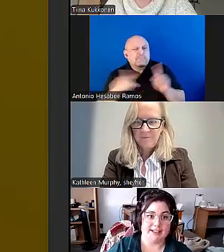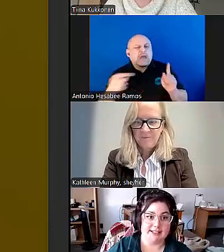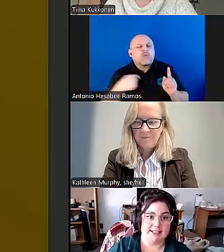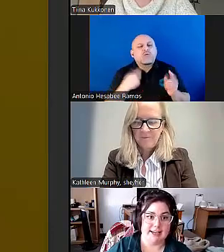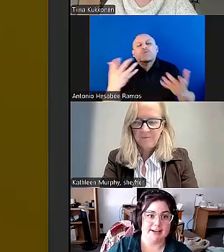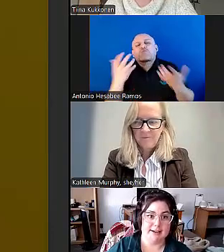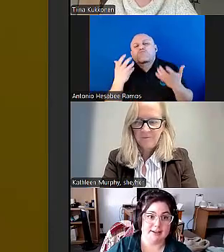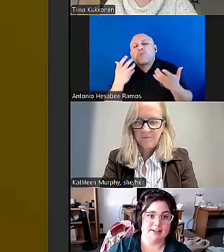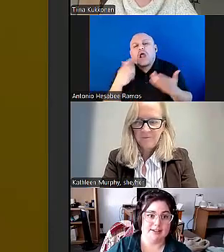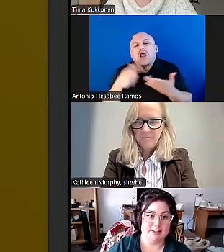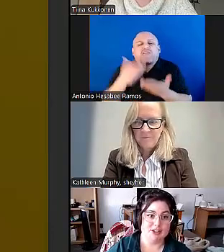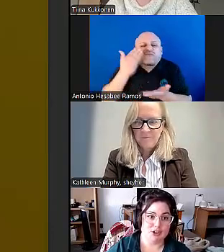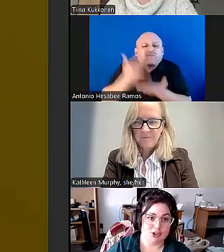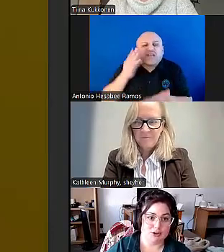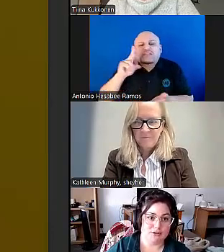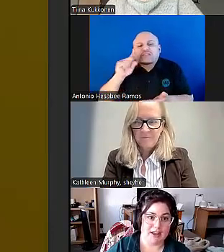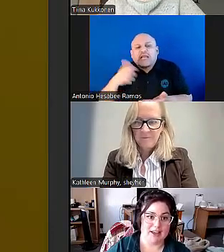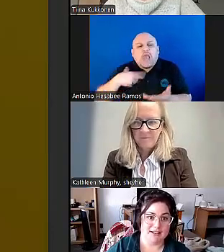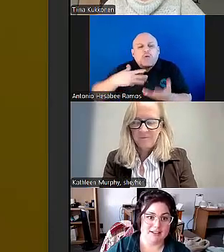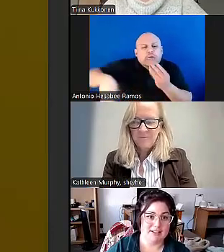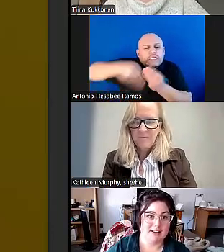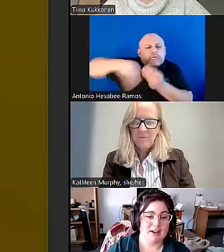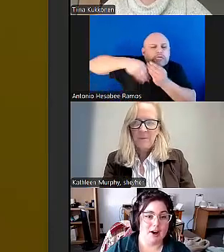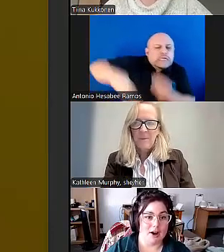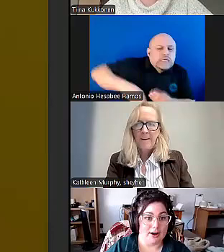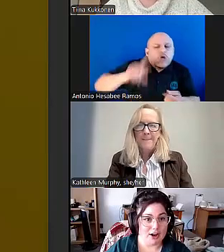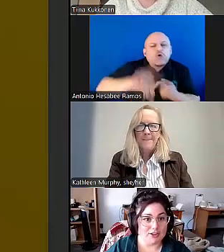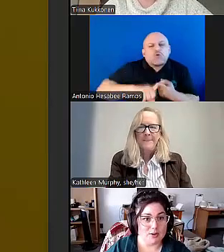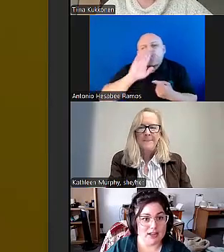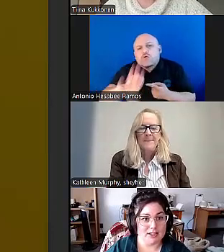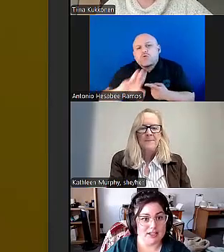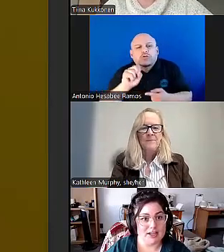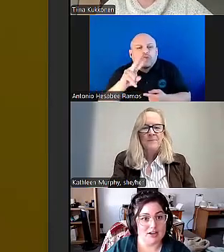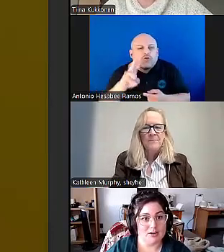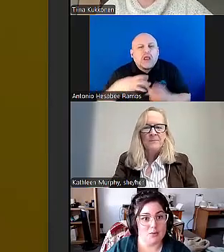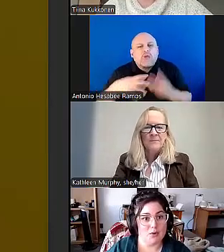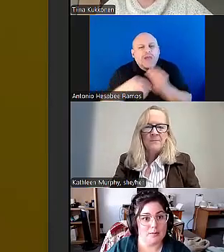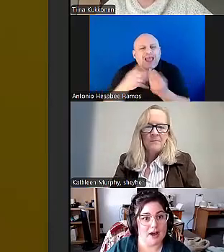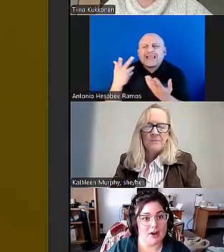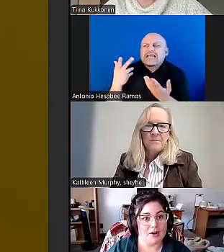this data, this, this, your surveys," on and on. I'd like to hear more about,